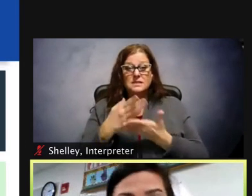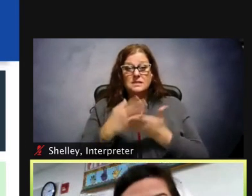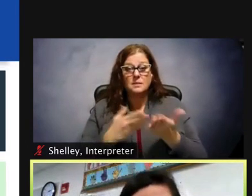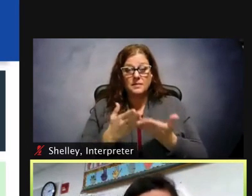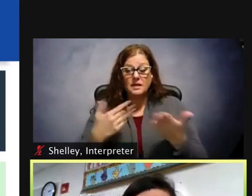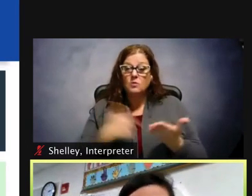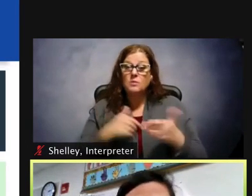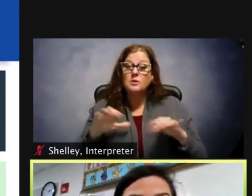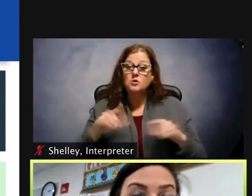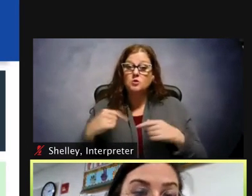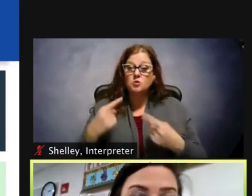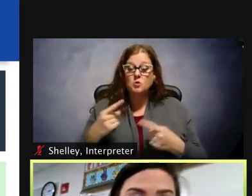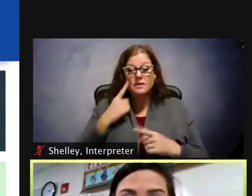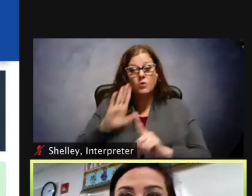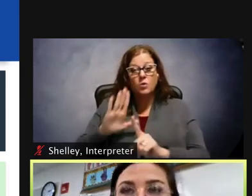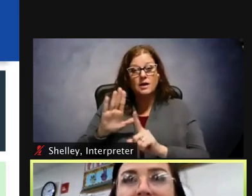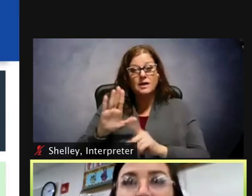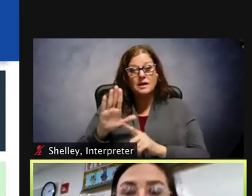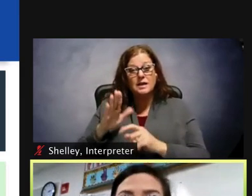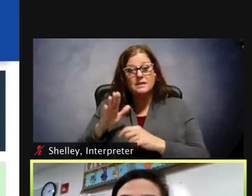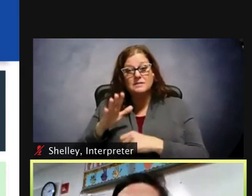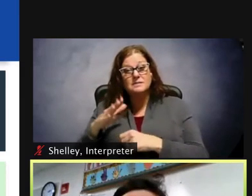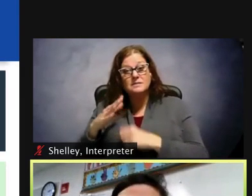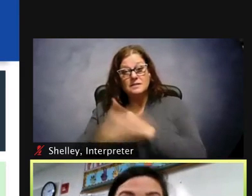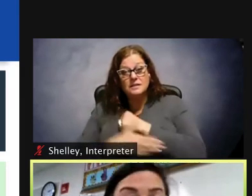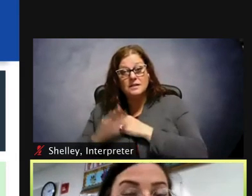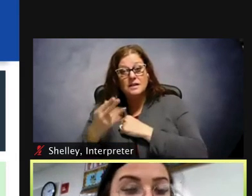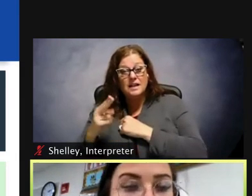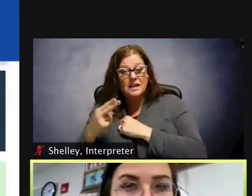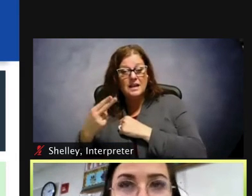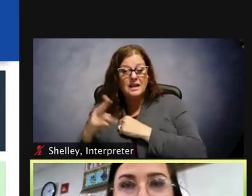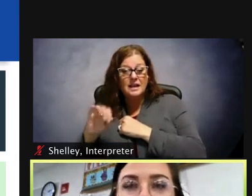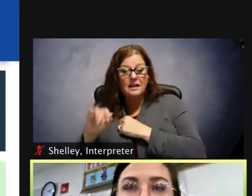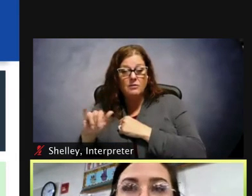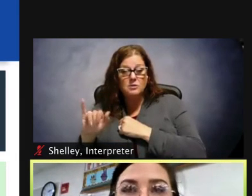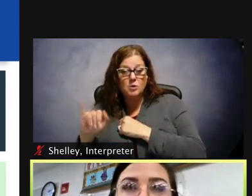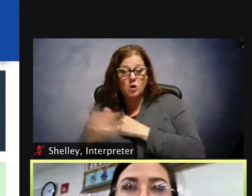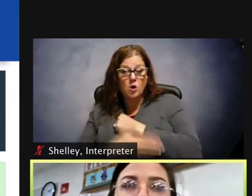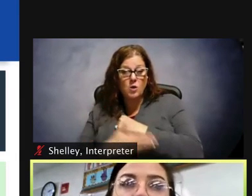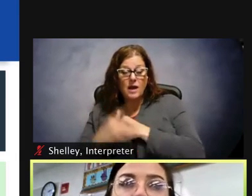in Hillsborough County and some of the things that we have been working towards as far as making sure